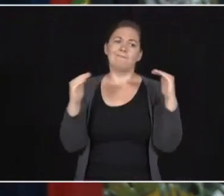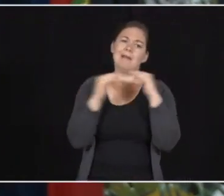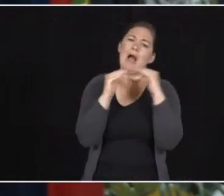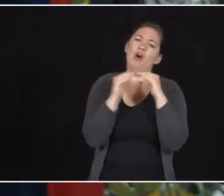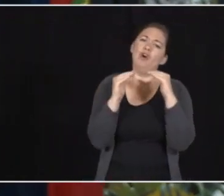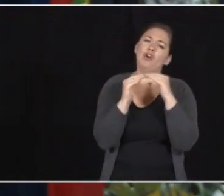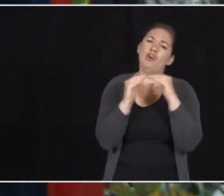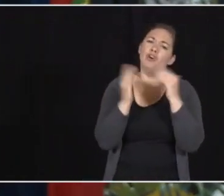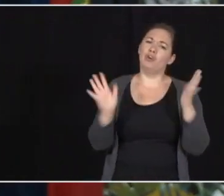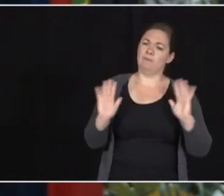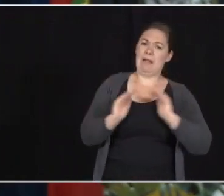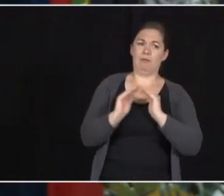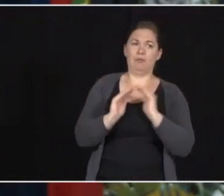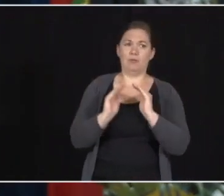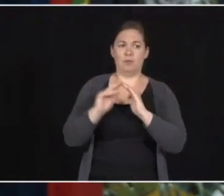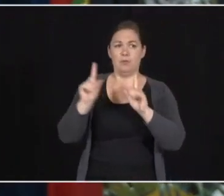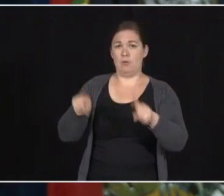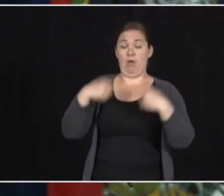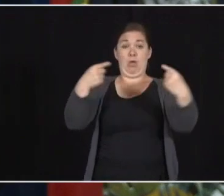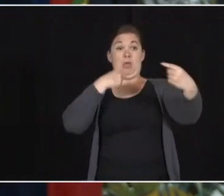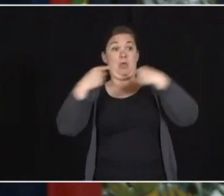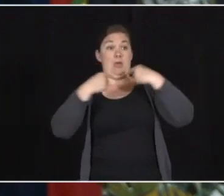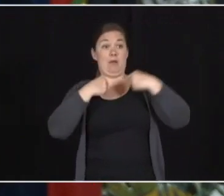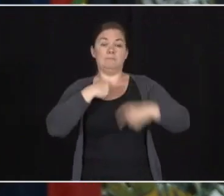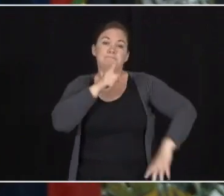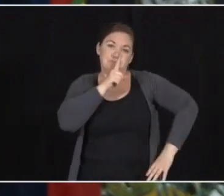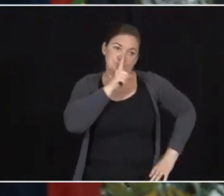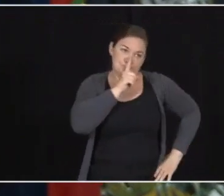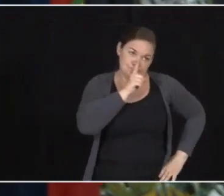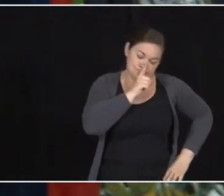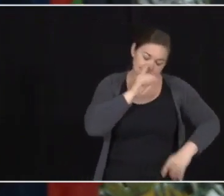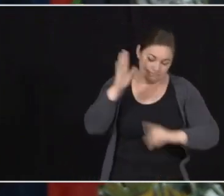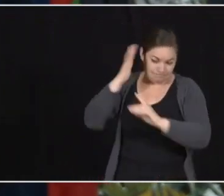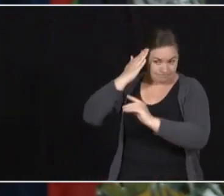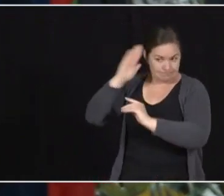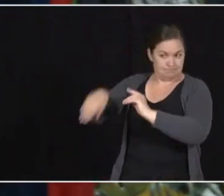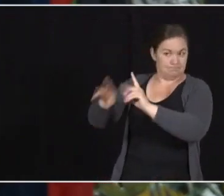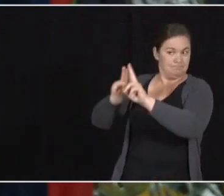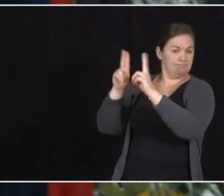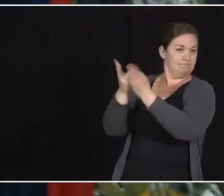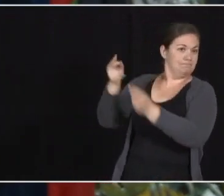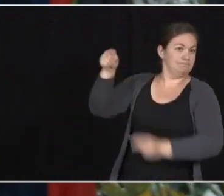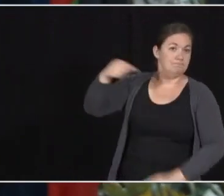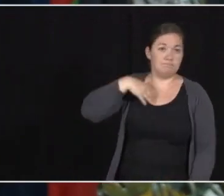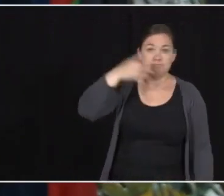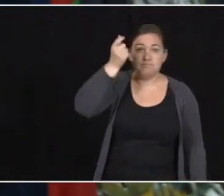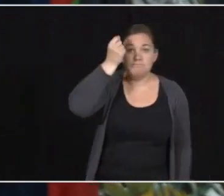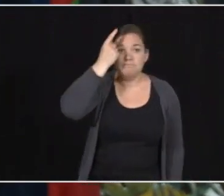That is why I have been taking bullets for them every time people asked me that question. I understand. They were scared.